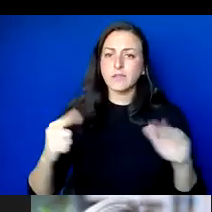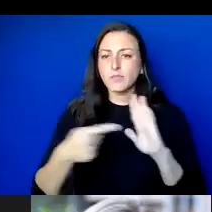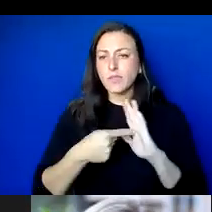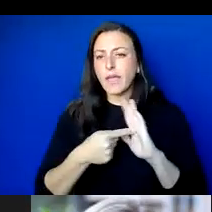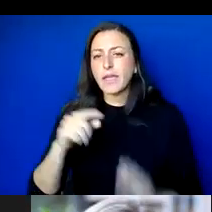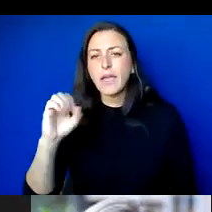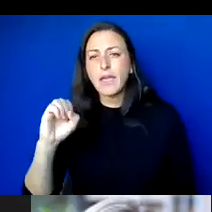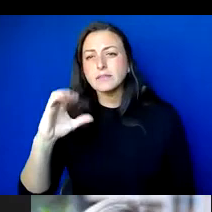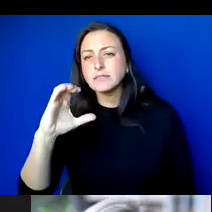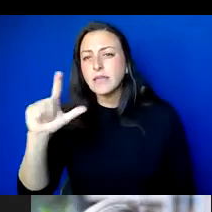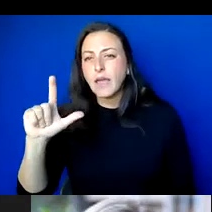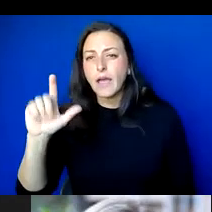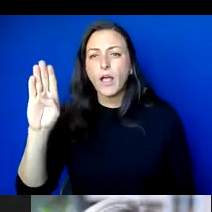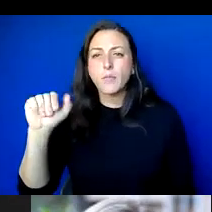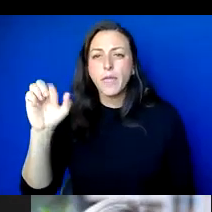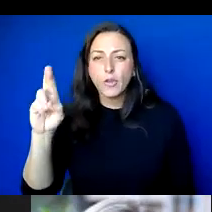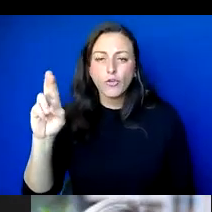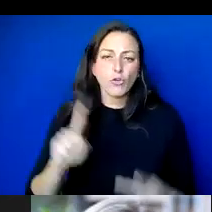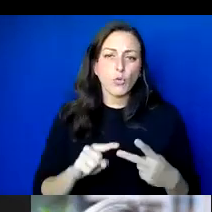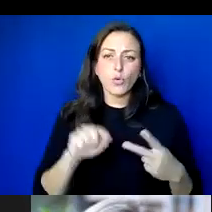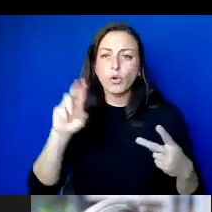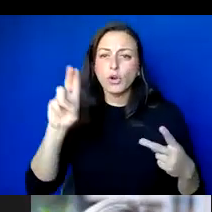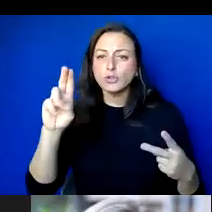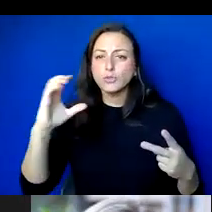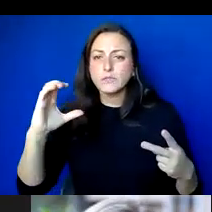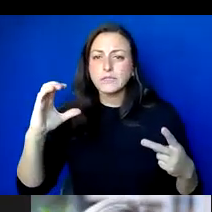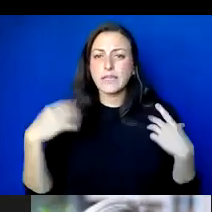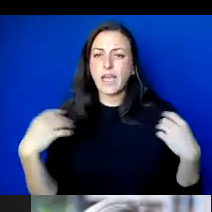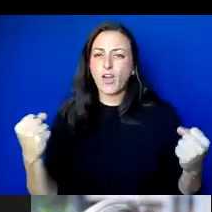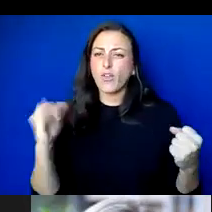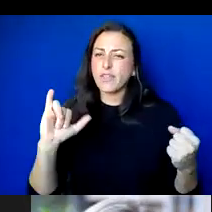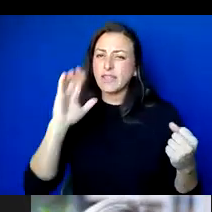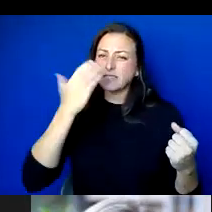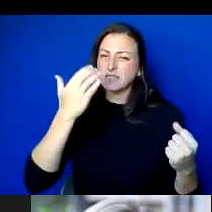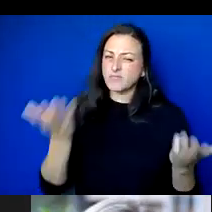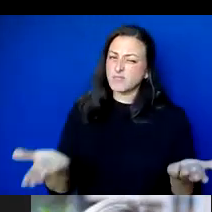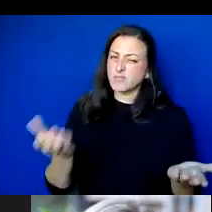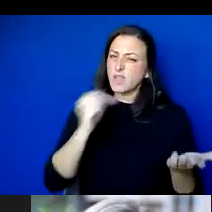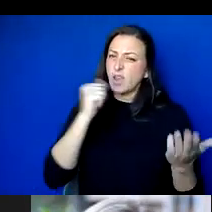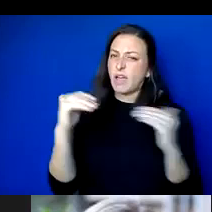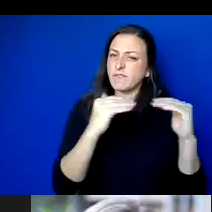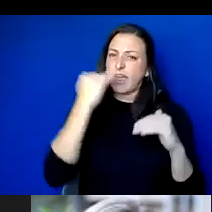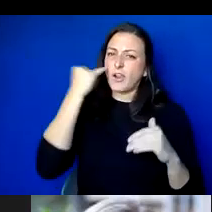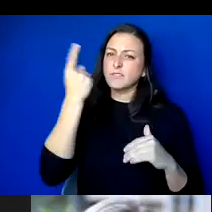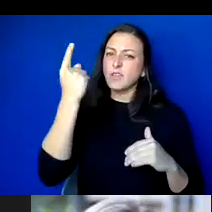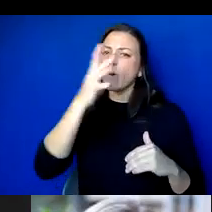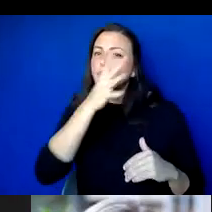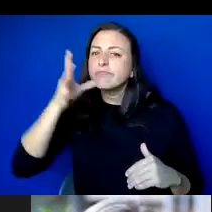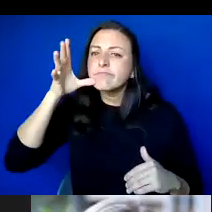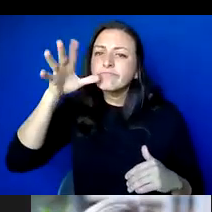Banner or UCHealth. That seemed unfair if you had to be in one of those care delivery organizations.